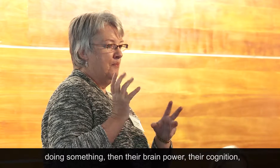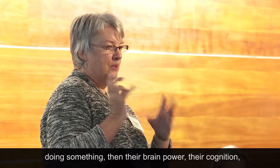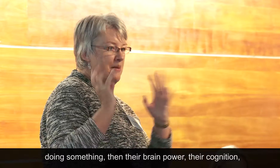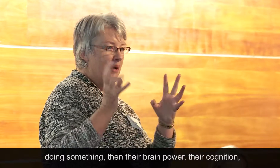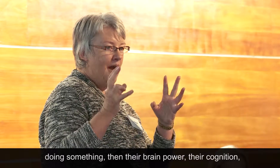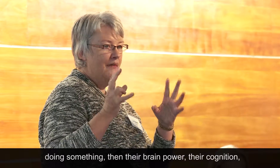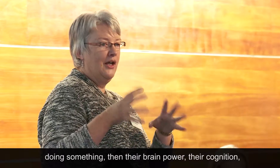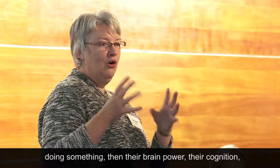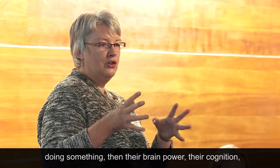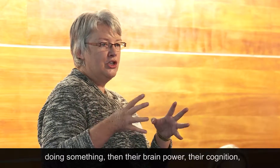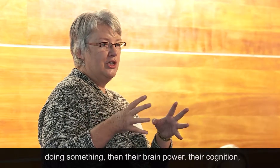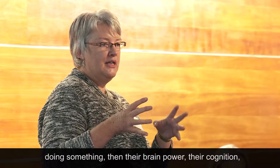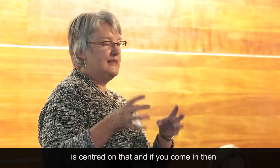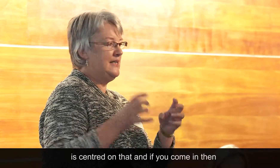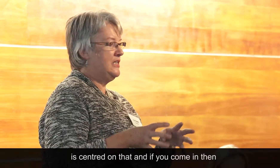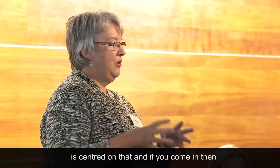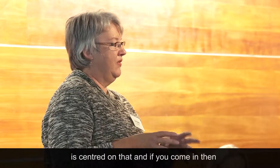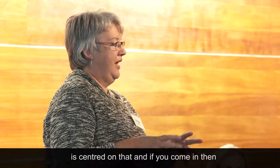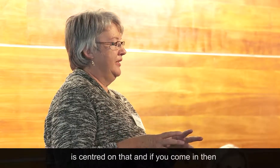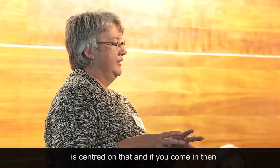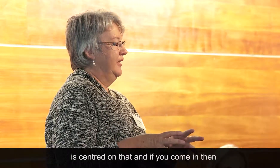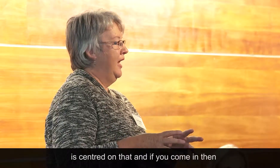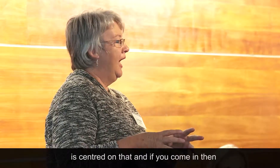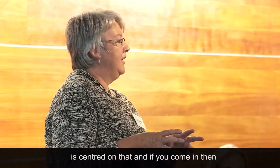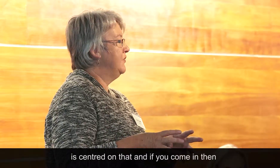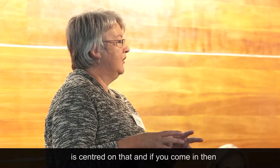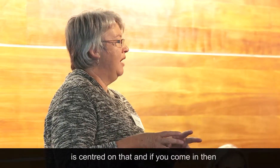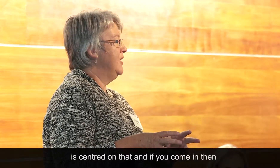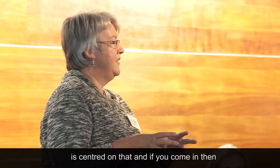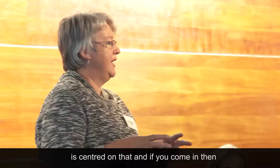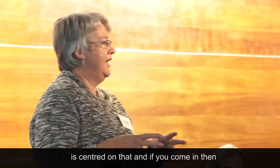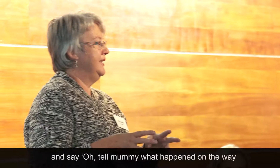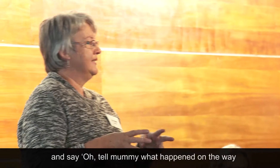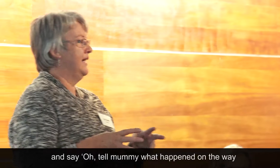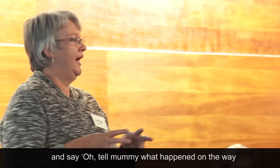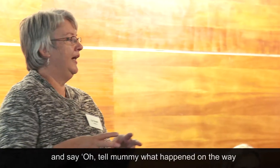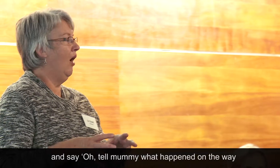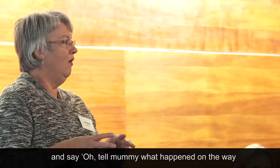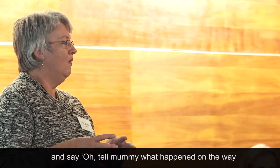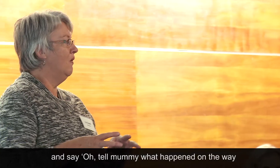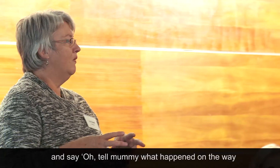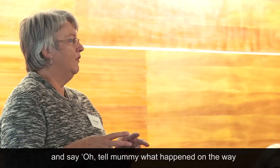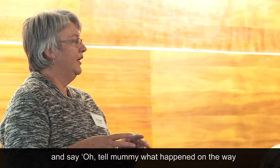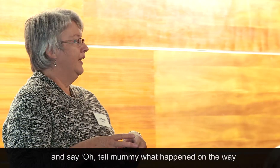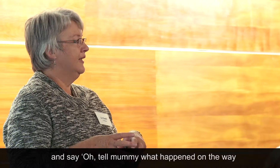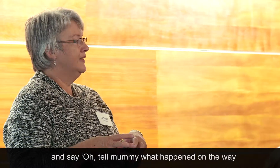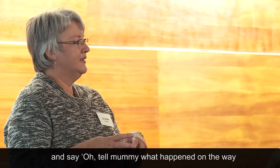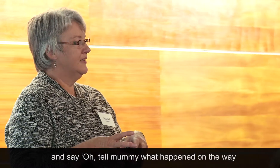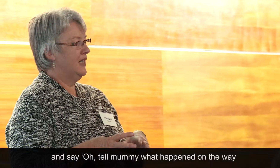brain power, their cognition is centred on that and if you come in then and say ‘Oh,